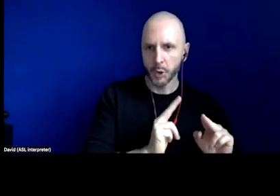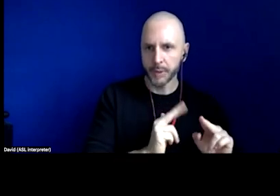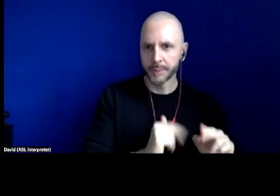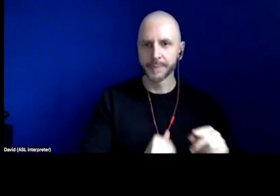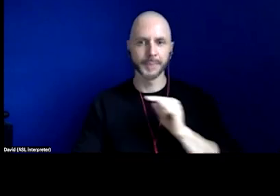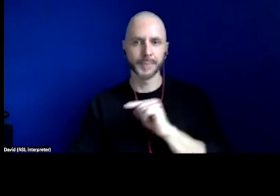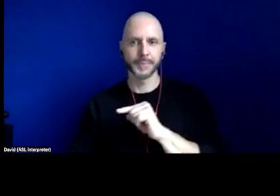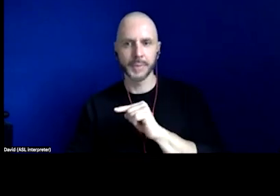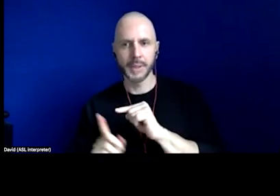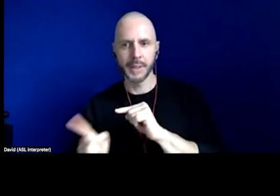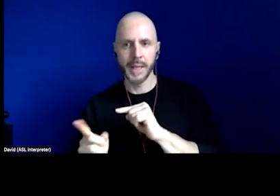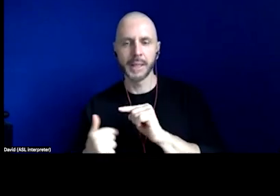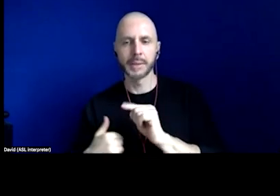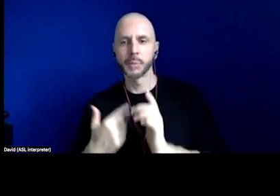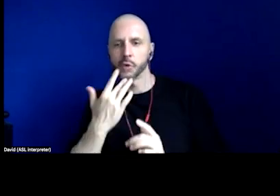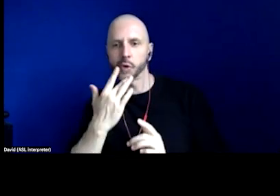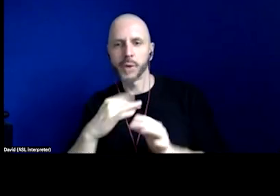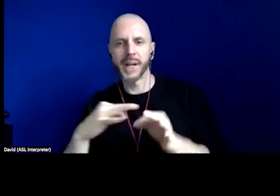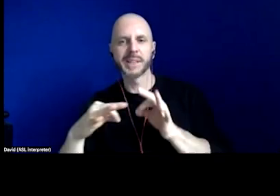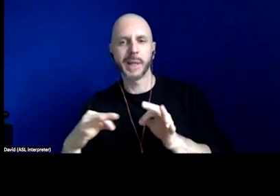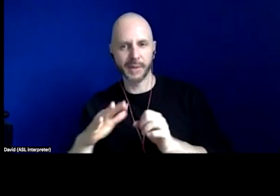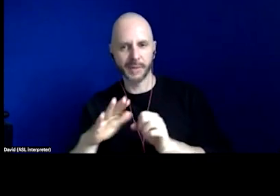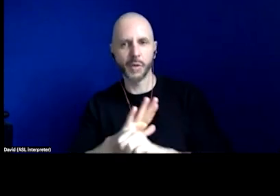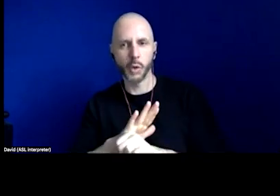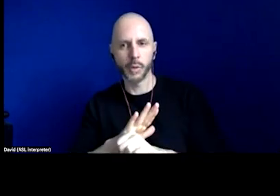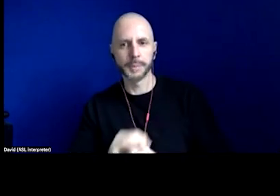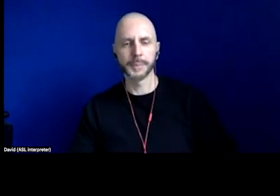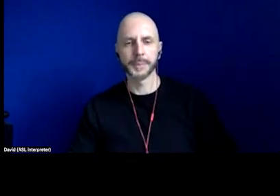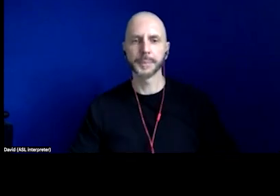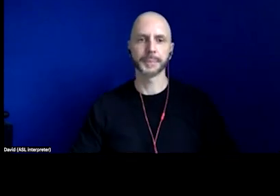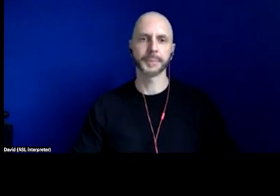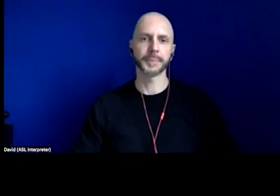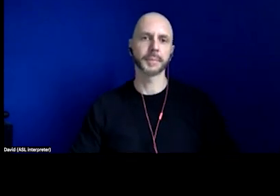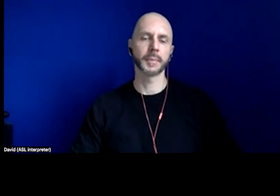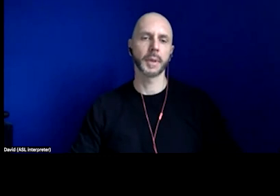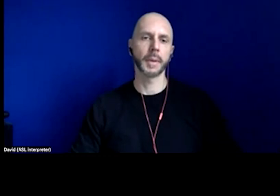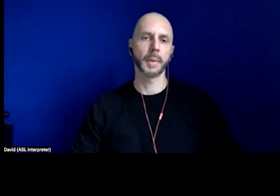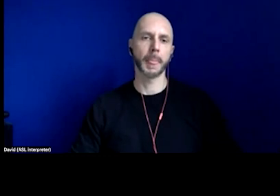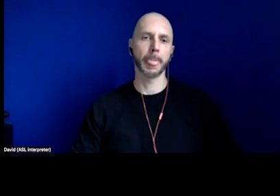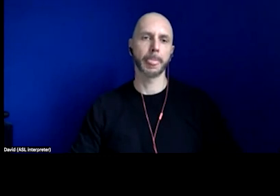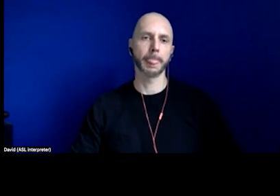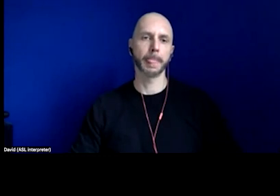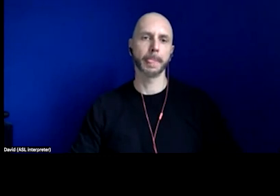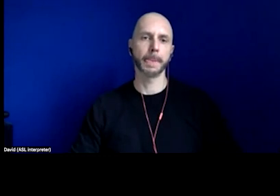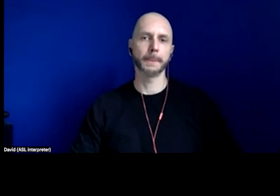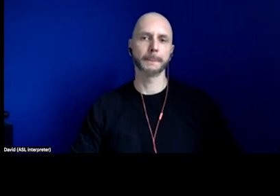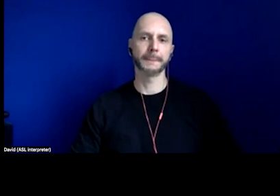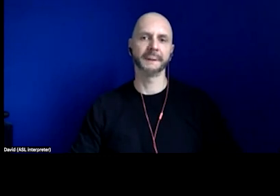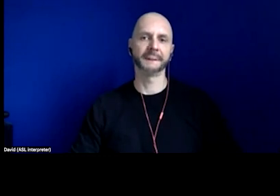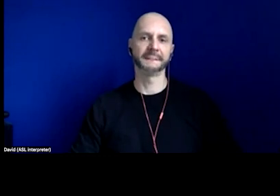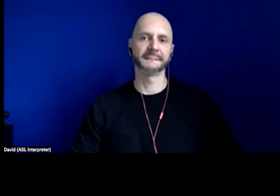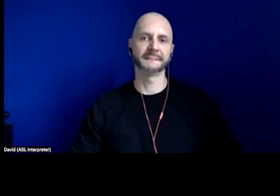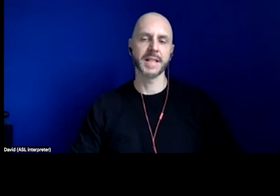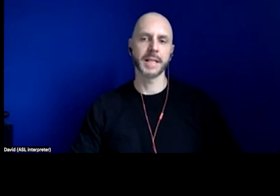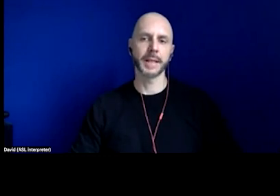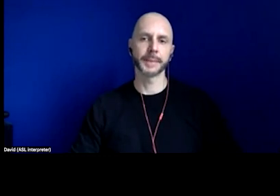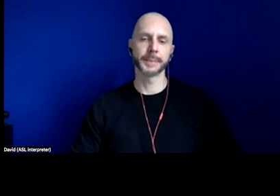of the experts as editing what they had written by themselves. So, starting from zero and then asking